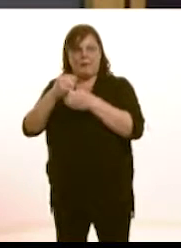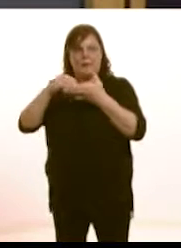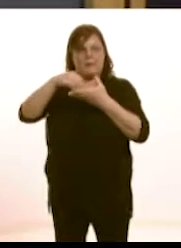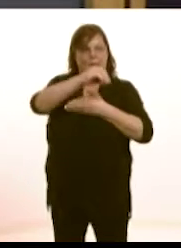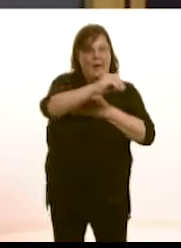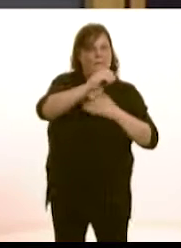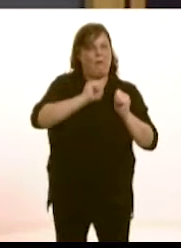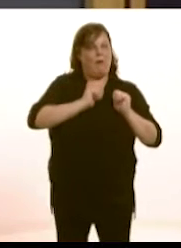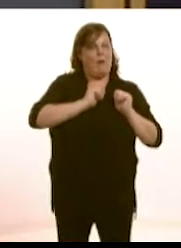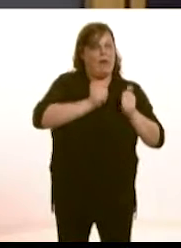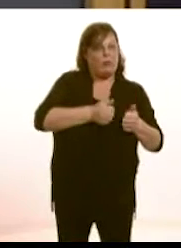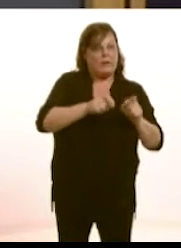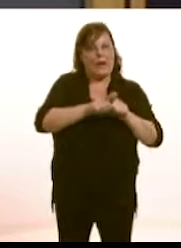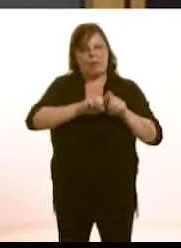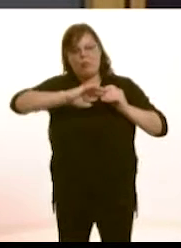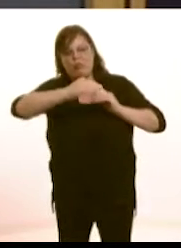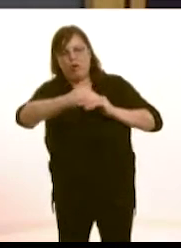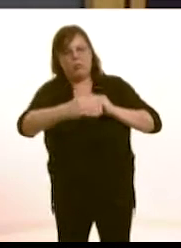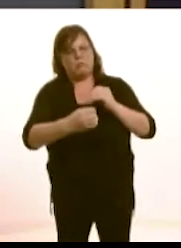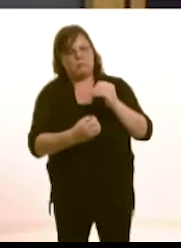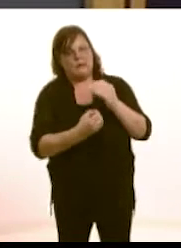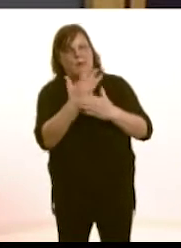and rural development ring-fenced.